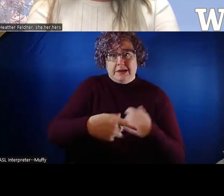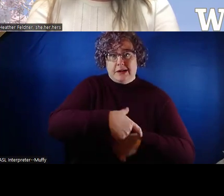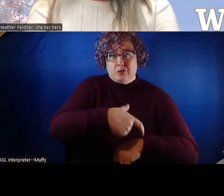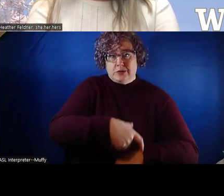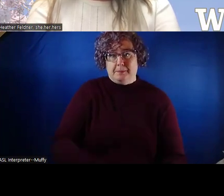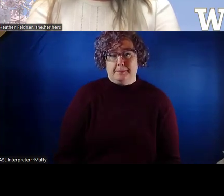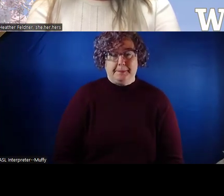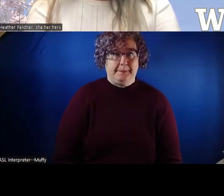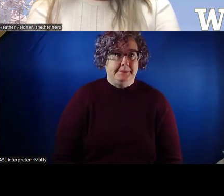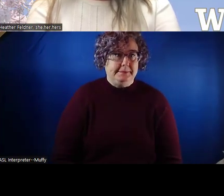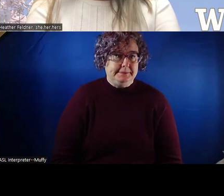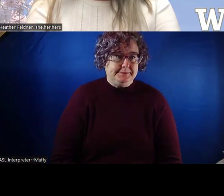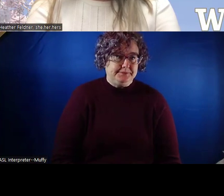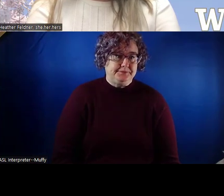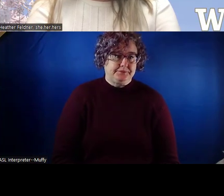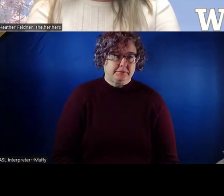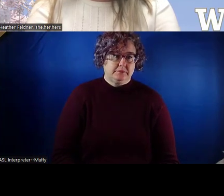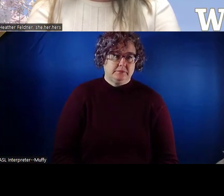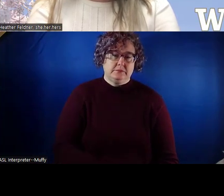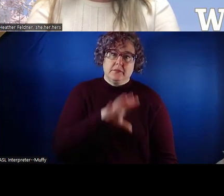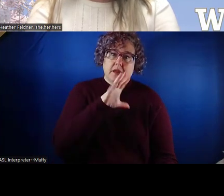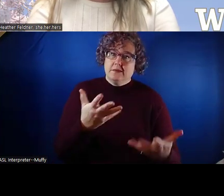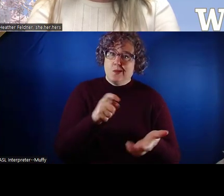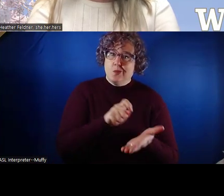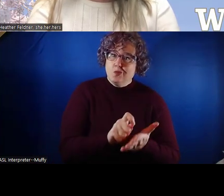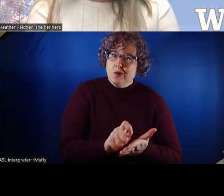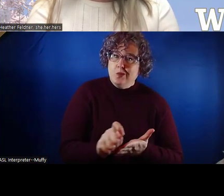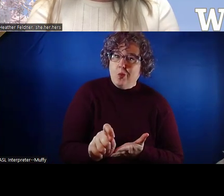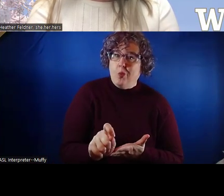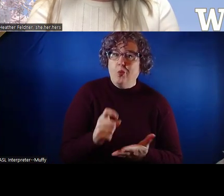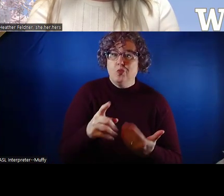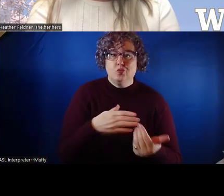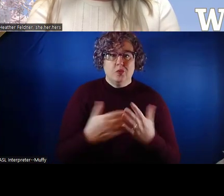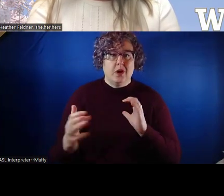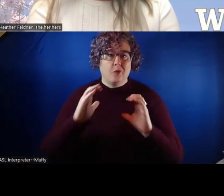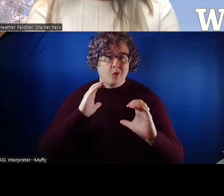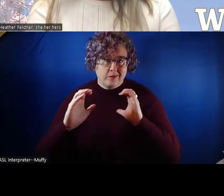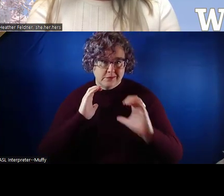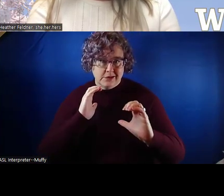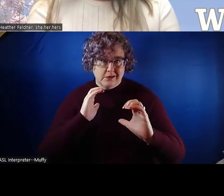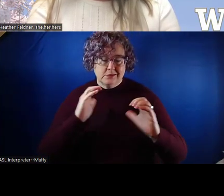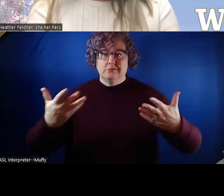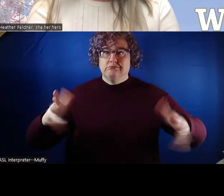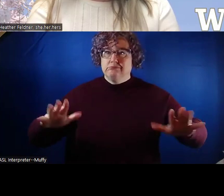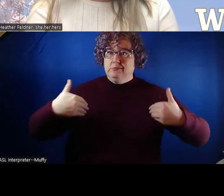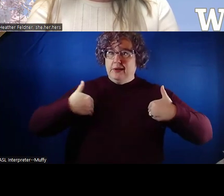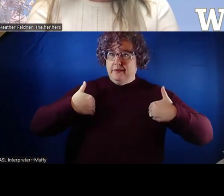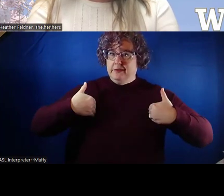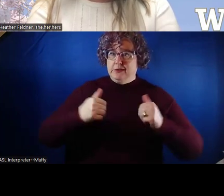because they would love to take notes of whatever conversation they're having with the provider.